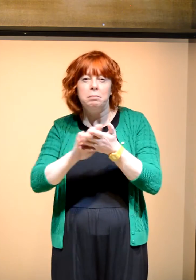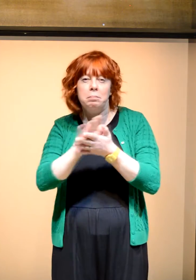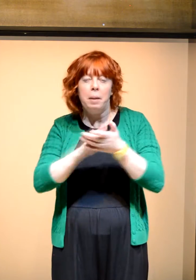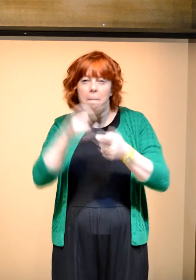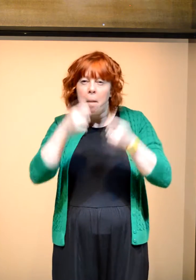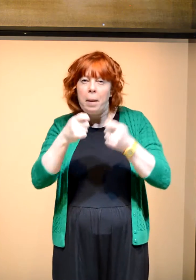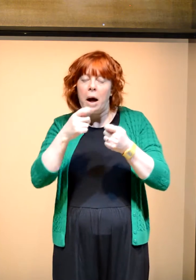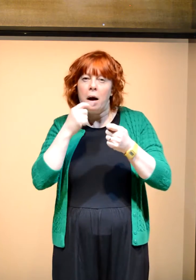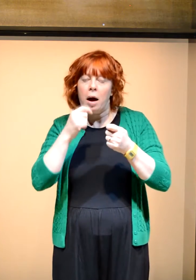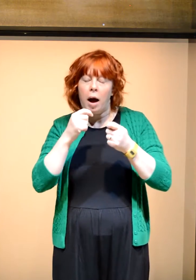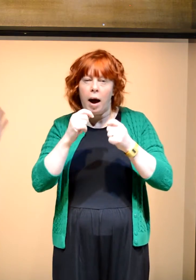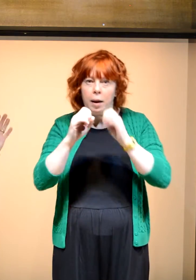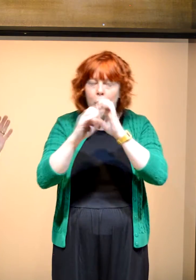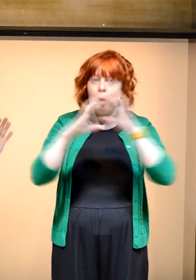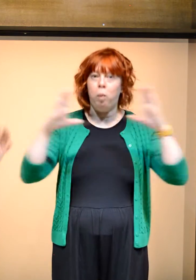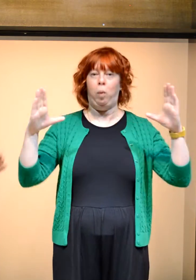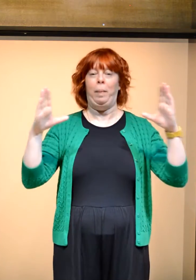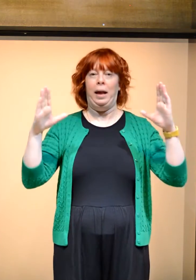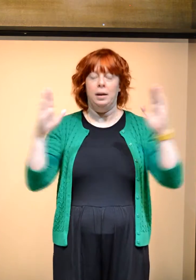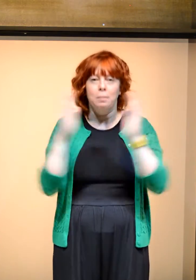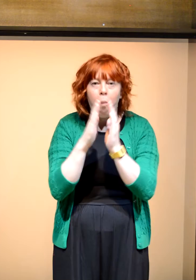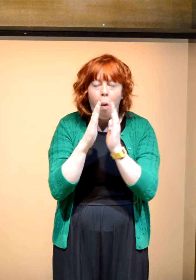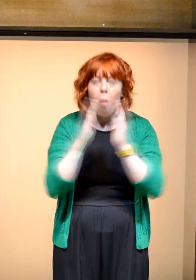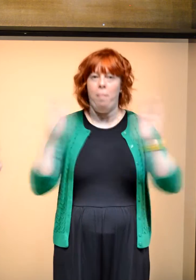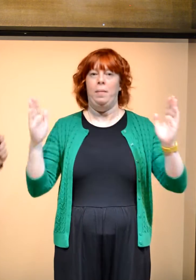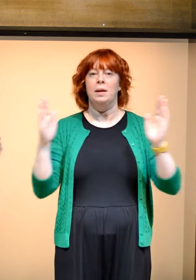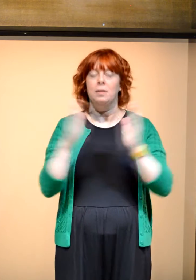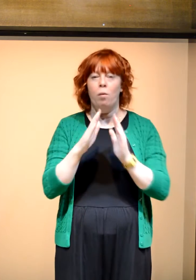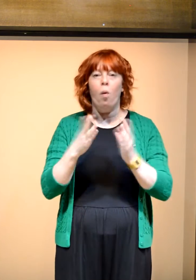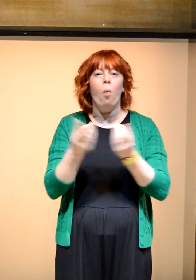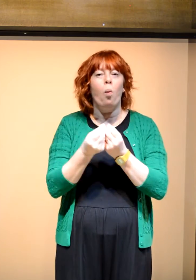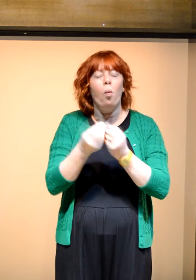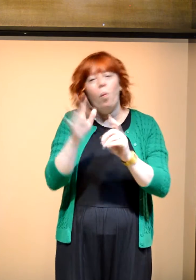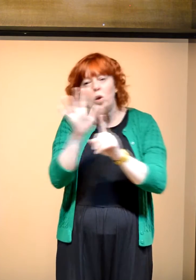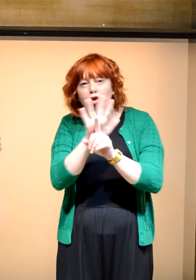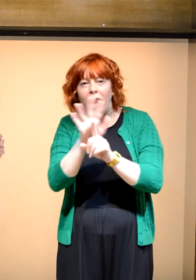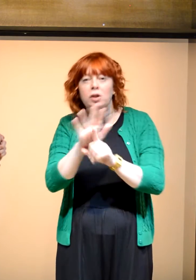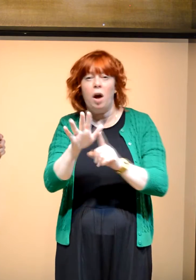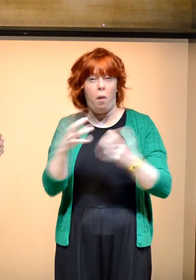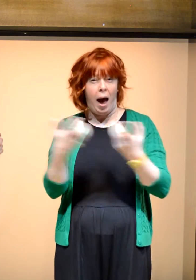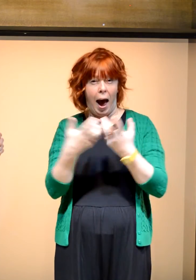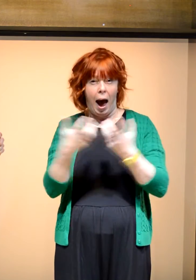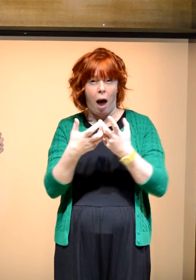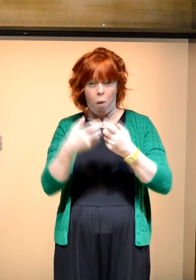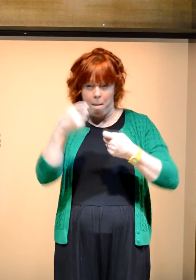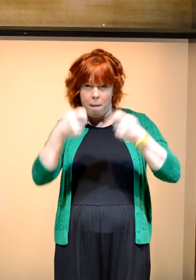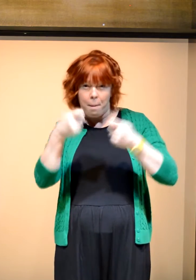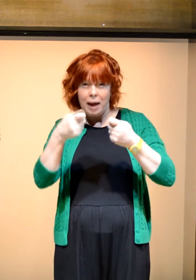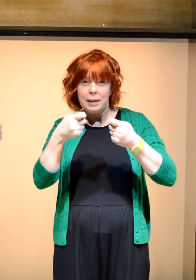of the puppet in shadow. You can move the puppet itself further